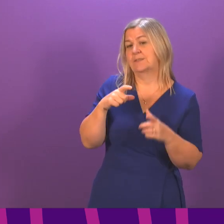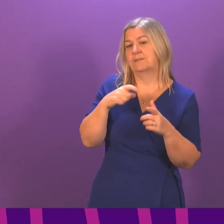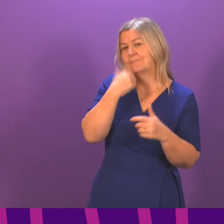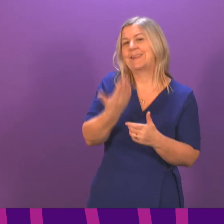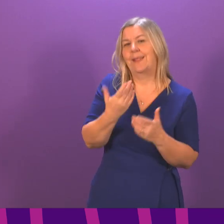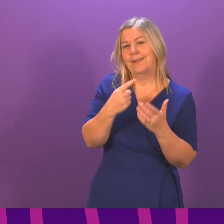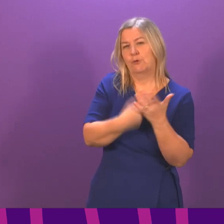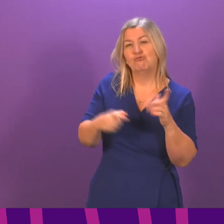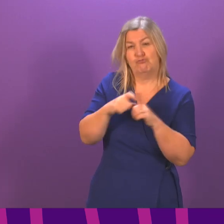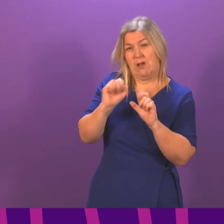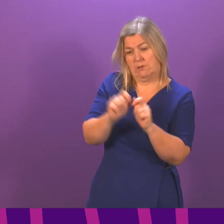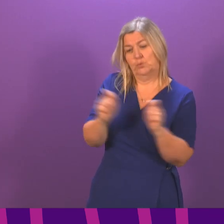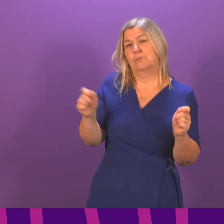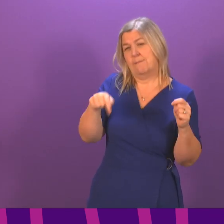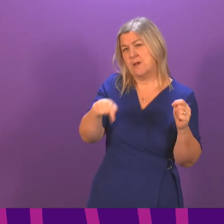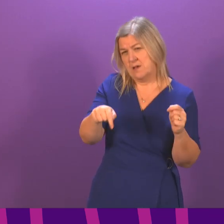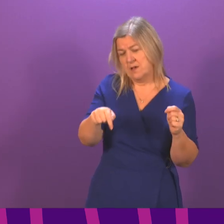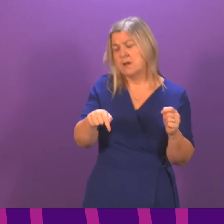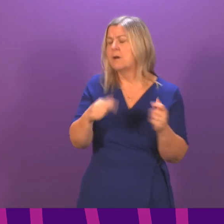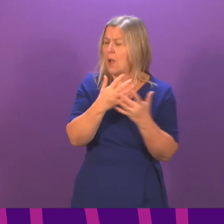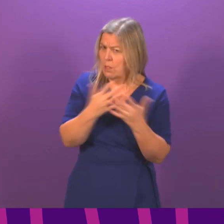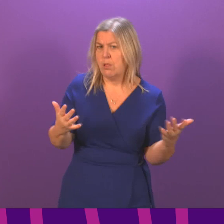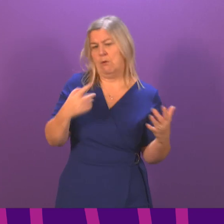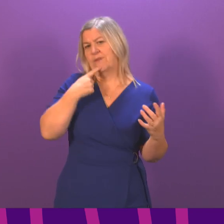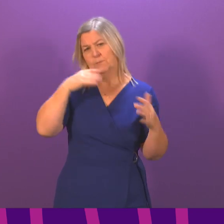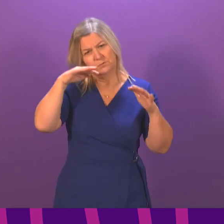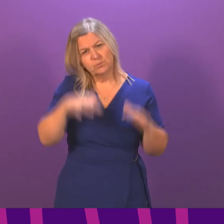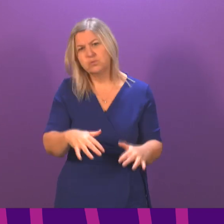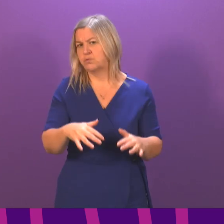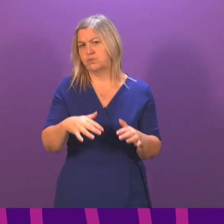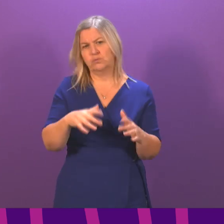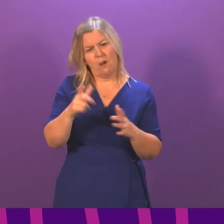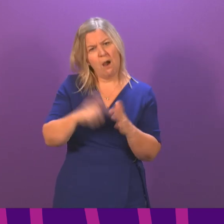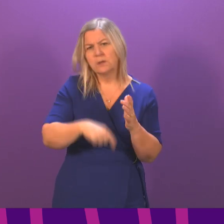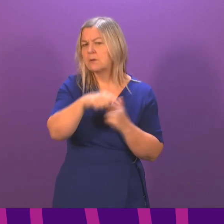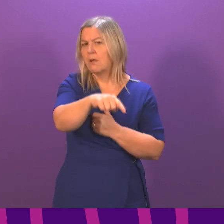coverage to the scandal of poverty in Scotland. In particular, it highlighted that a quarter